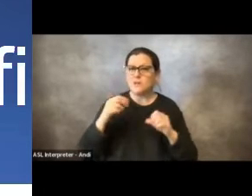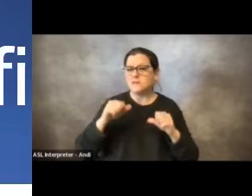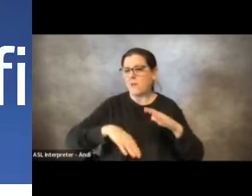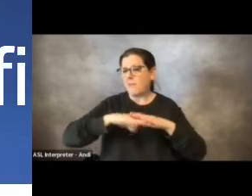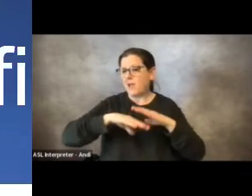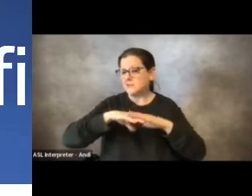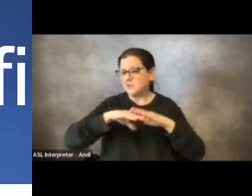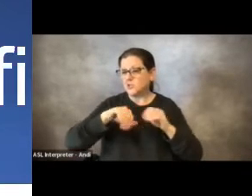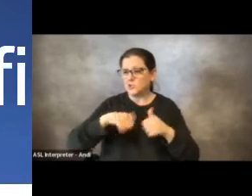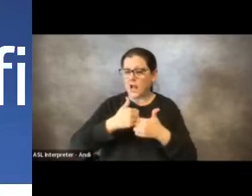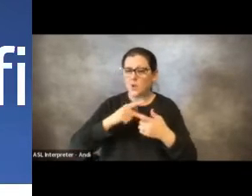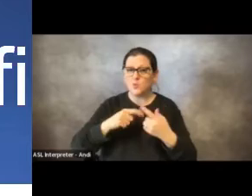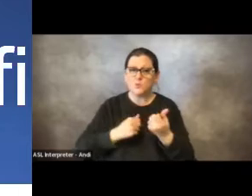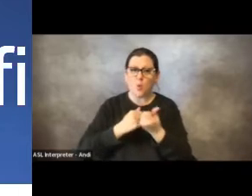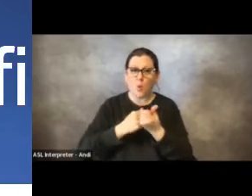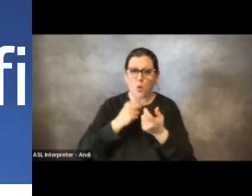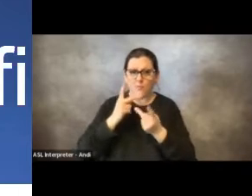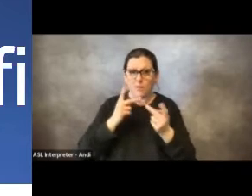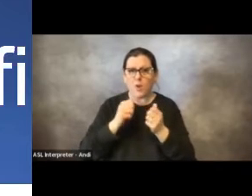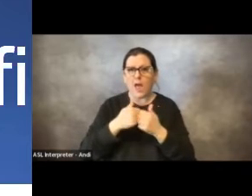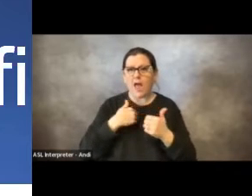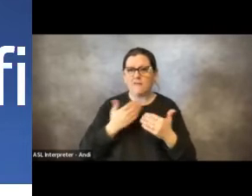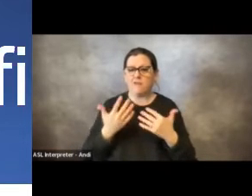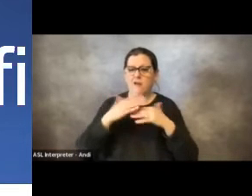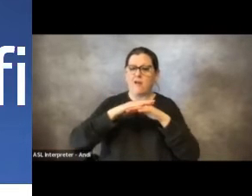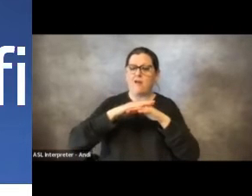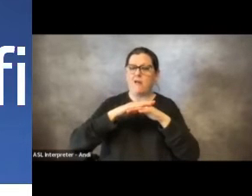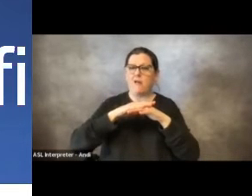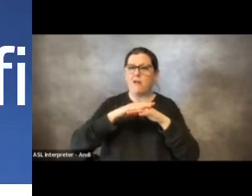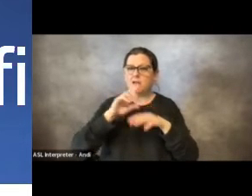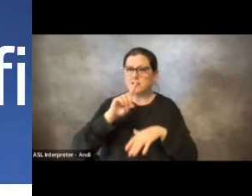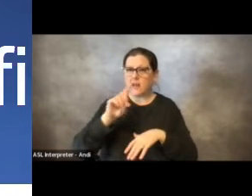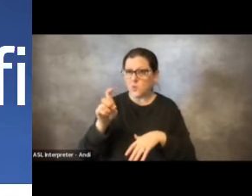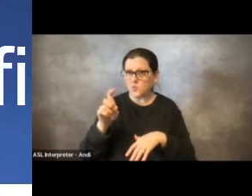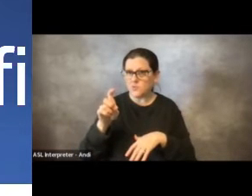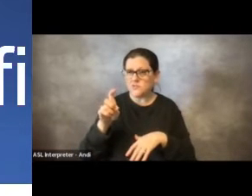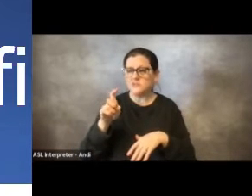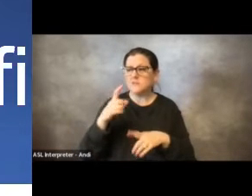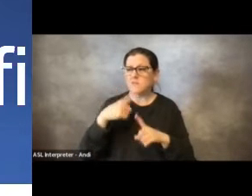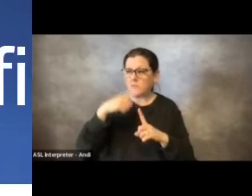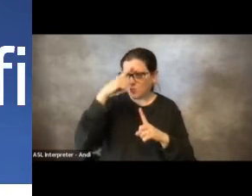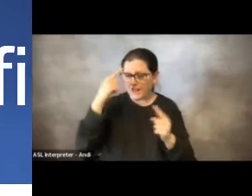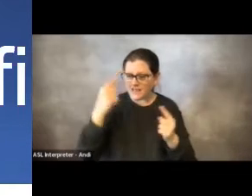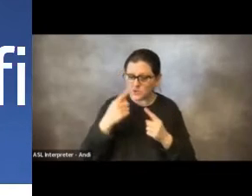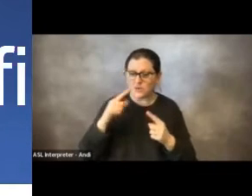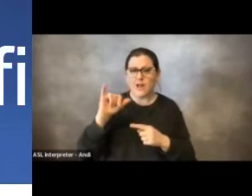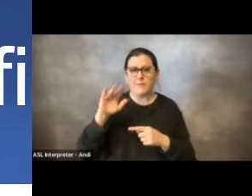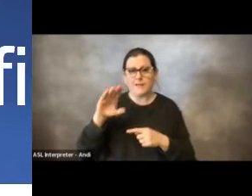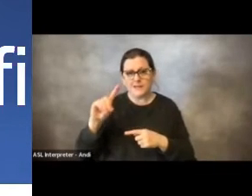people with co-occurring, or multiple occurring diagnoses with brain injury and IDD and other disabilities and mental